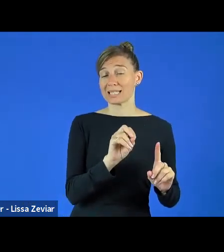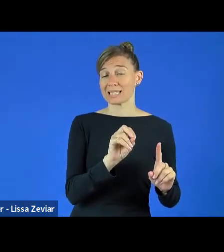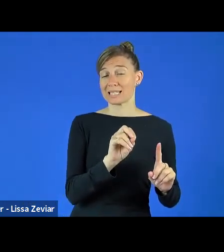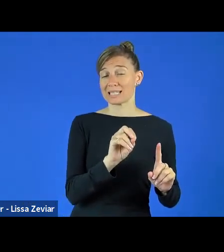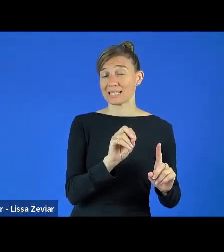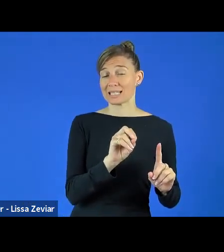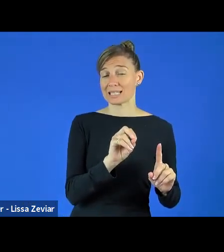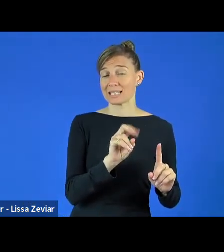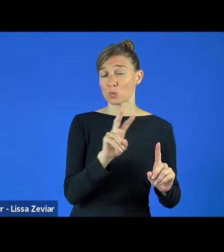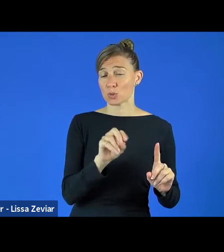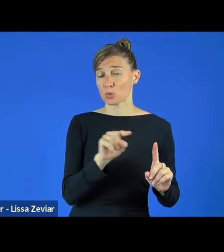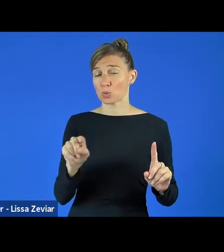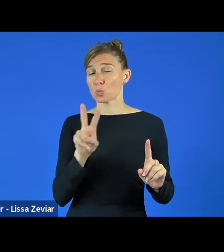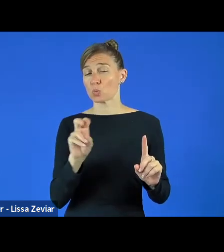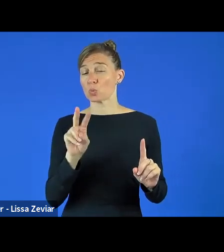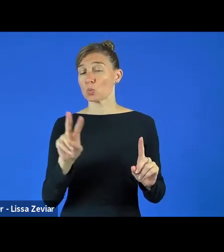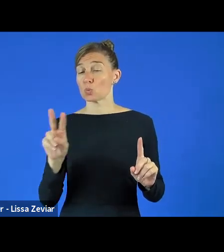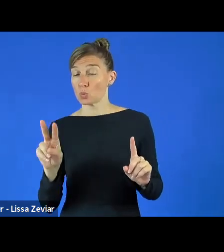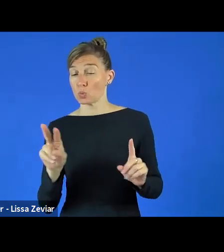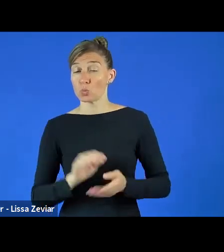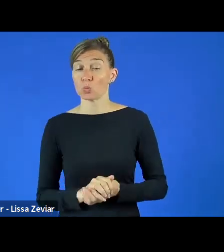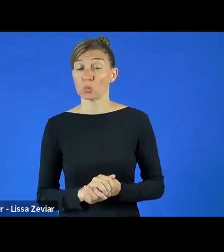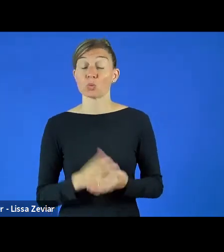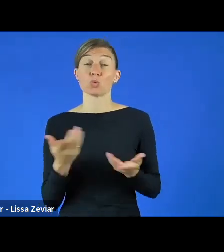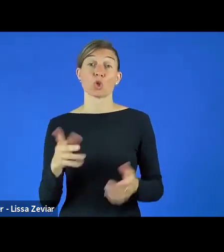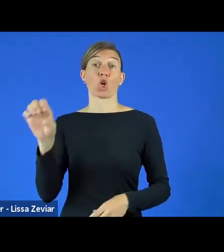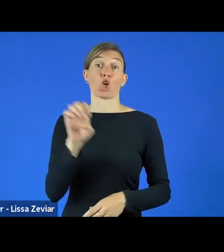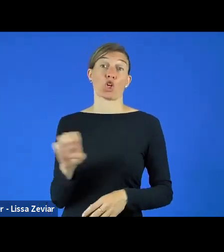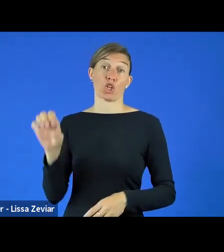And the European Accessibility Act is one of 3 major areas